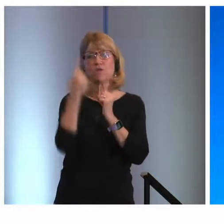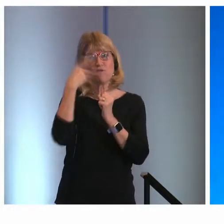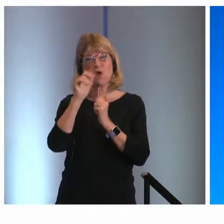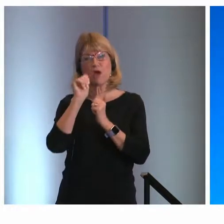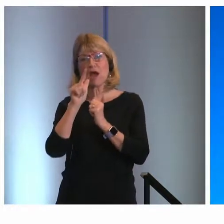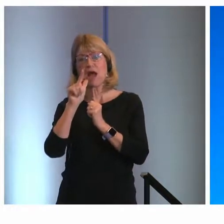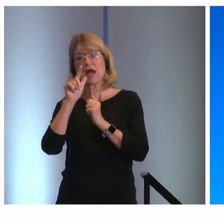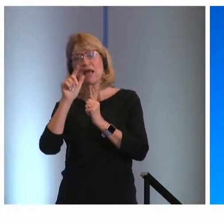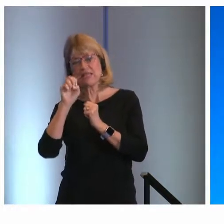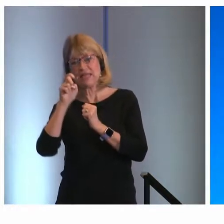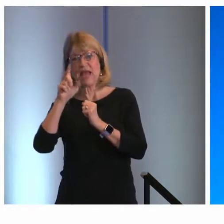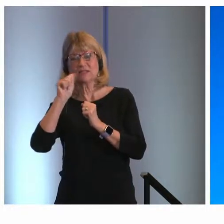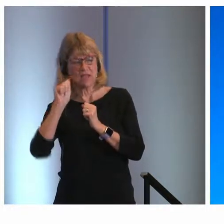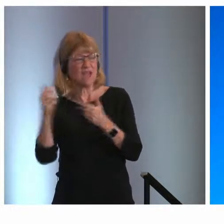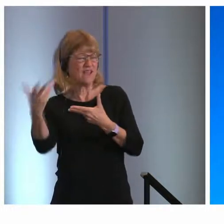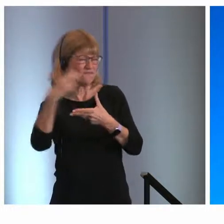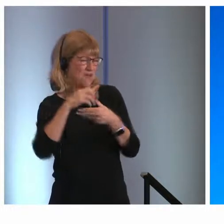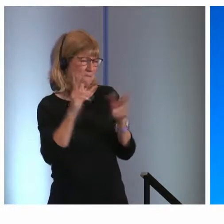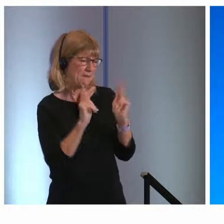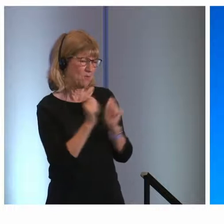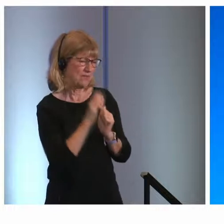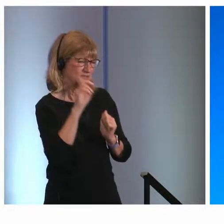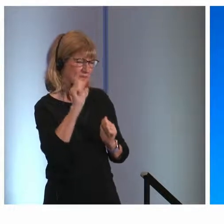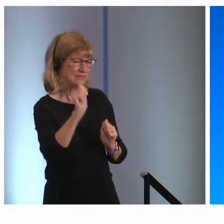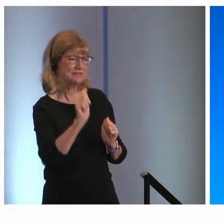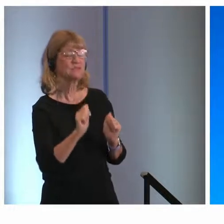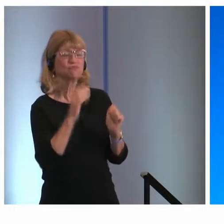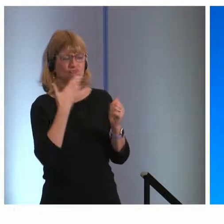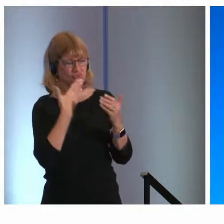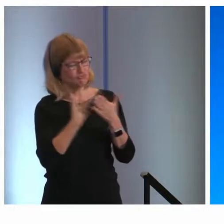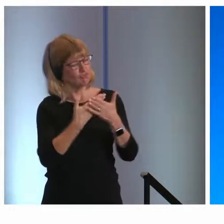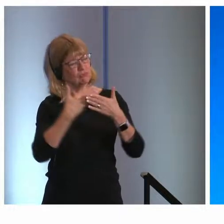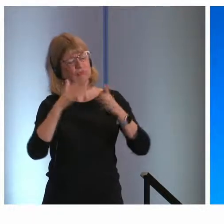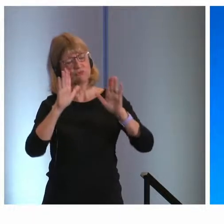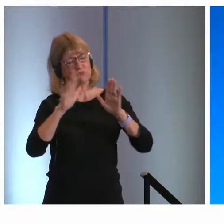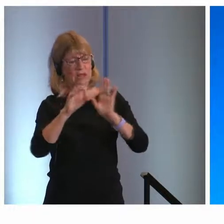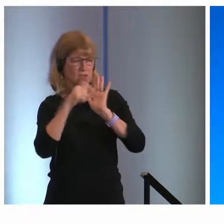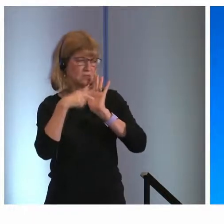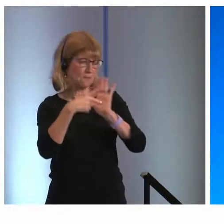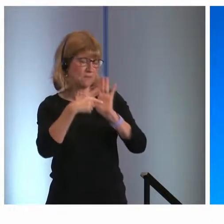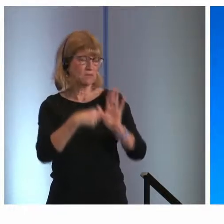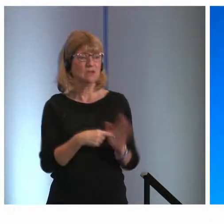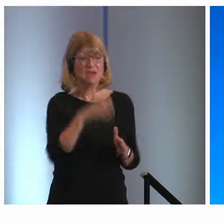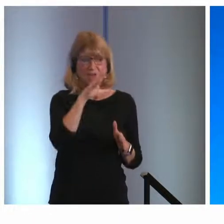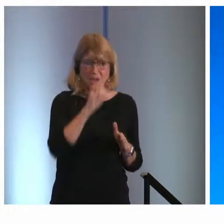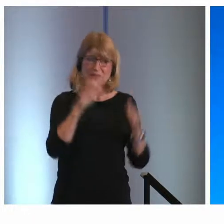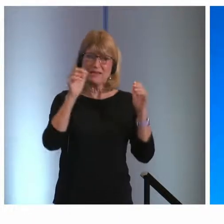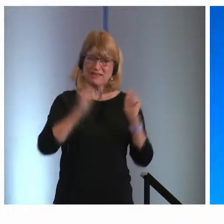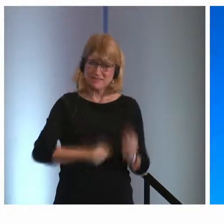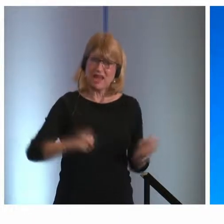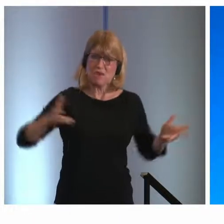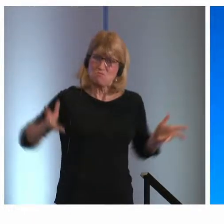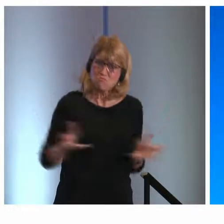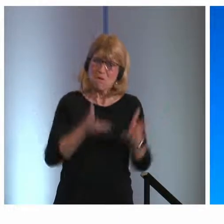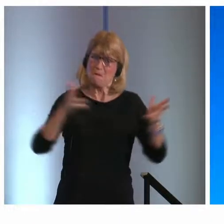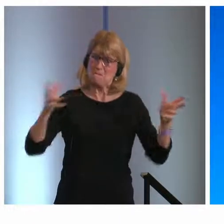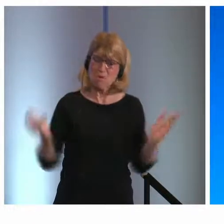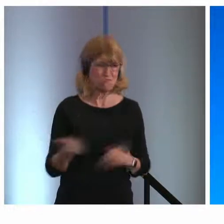services. -- Tari Hartman Squire: Right, and we've seen a couple of different commercials for Alexa that involve people with various disabilities, so this